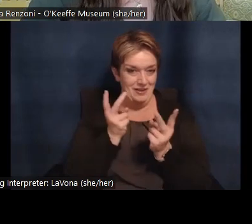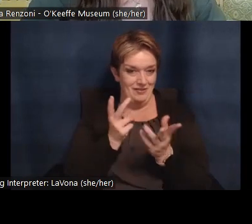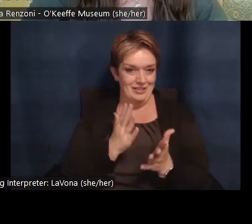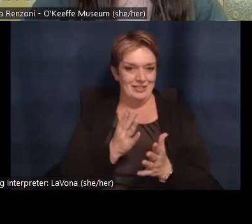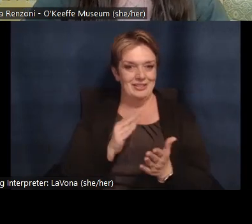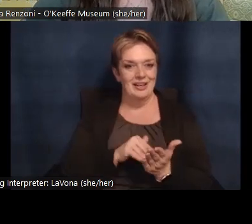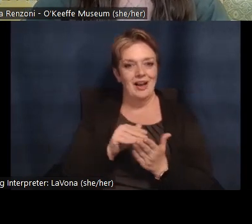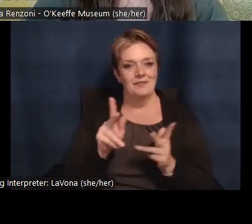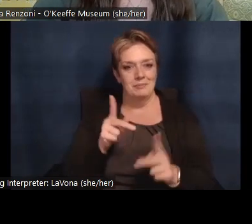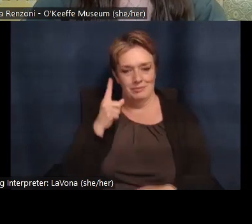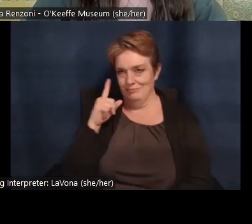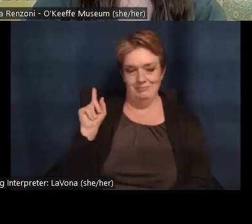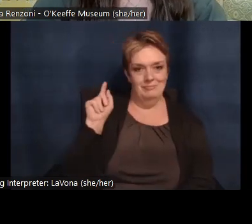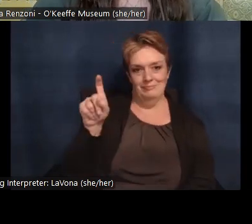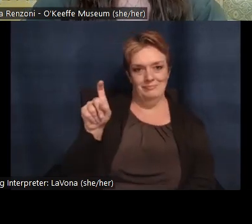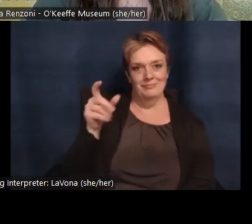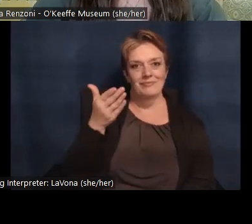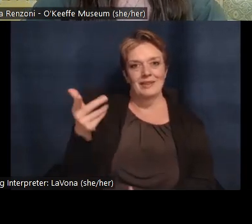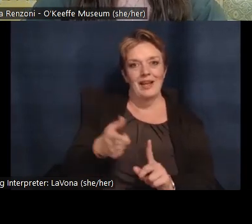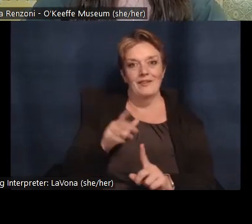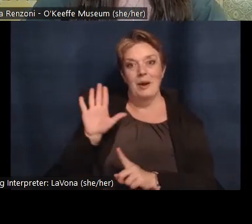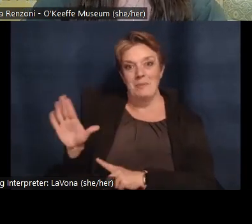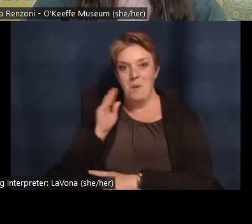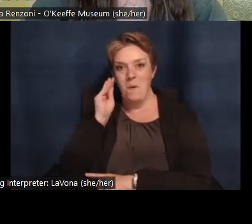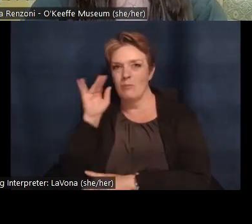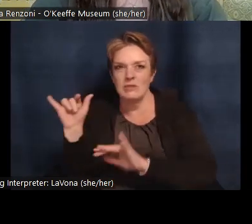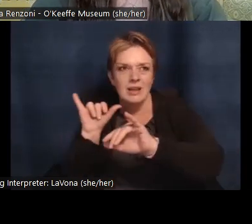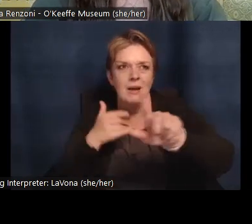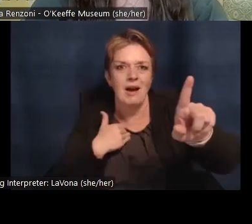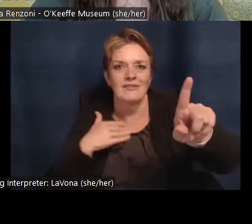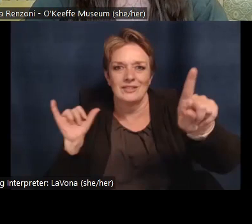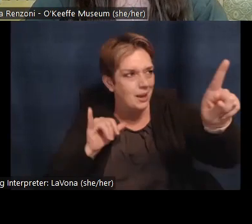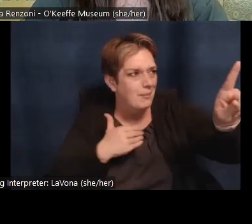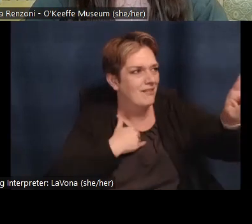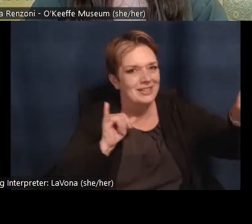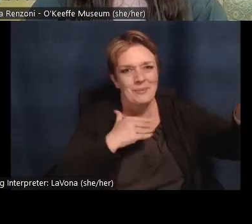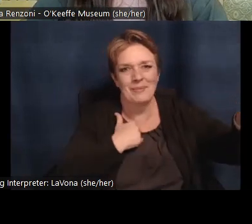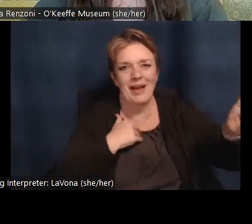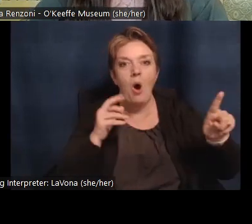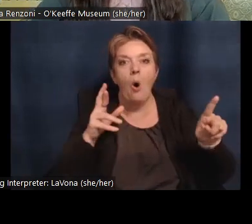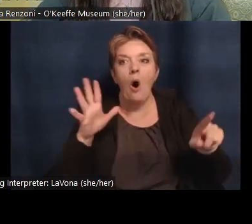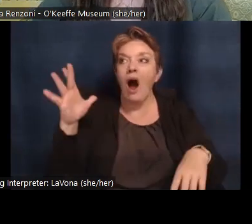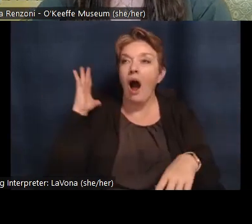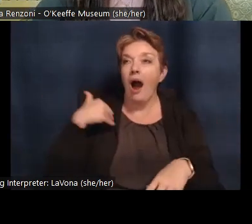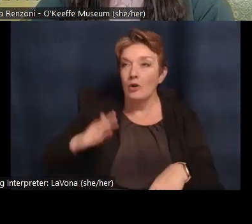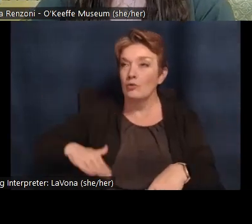people recognize items from their own home or their home as a child or their grandmother's home.